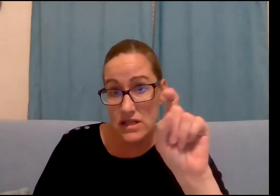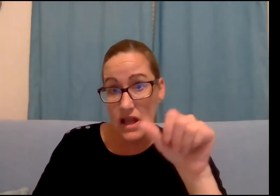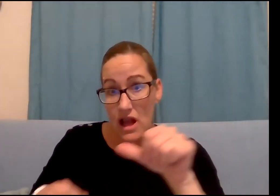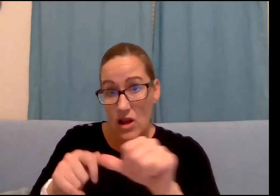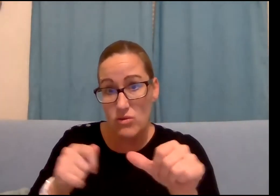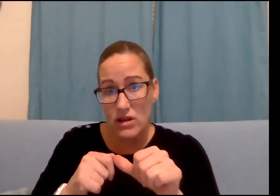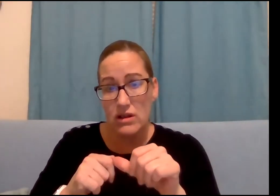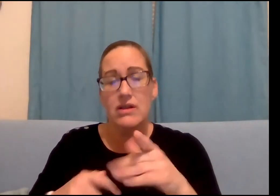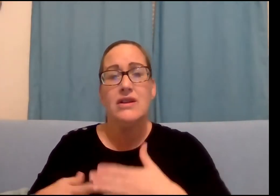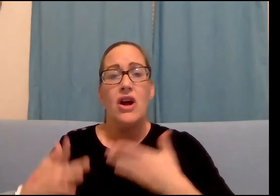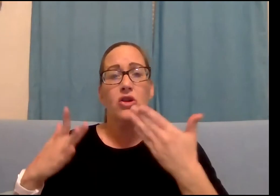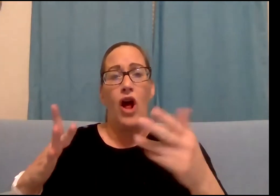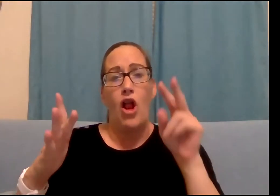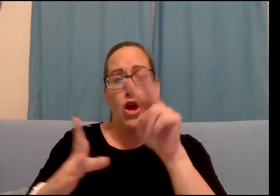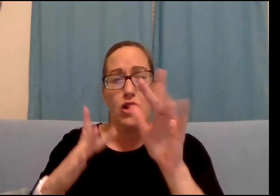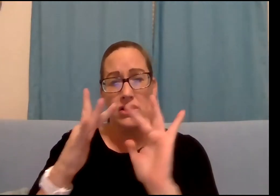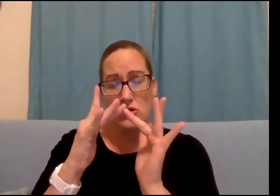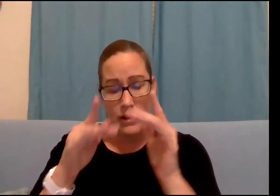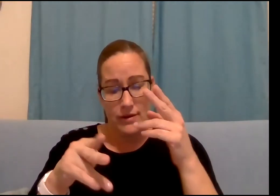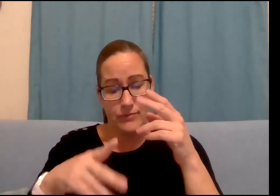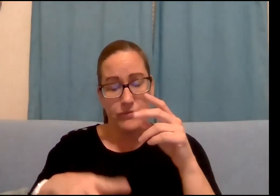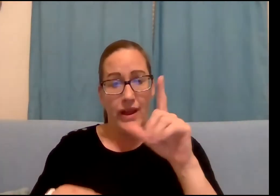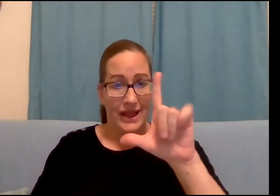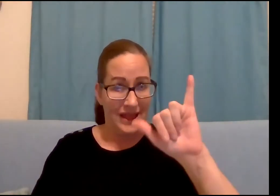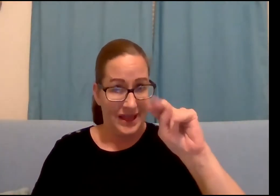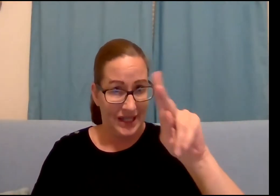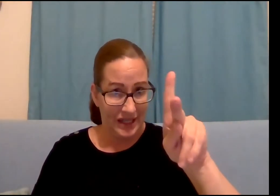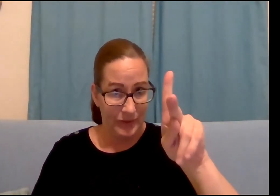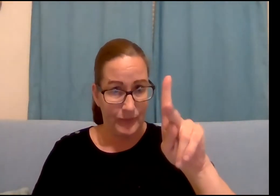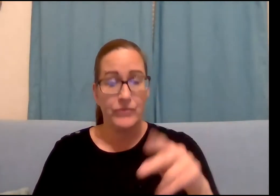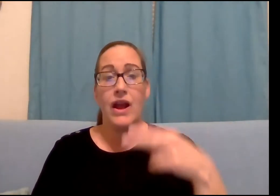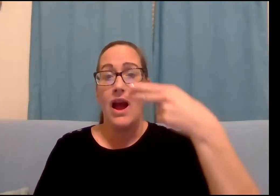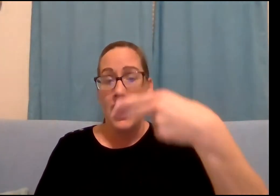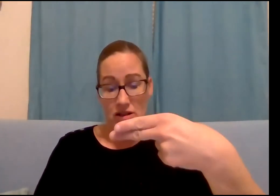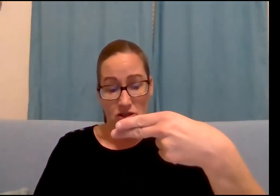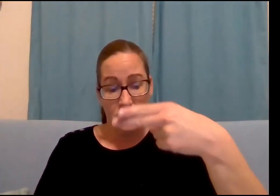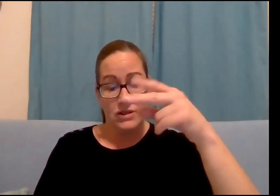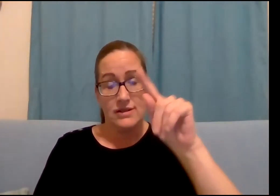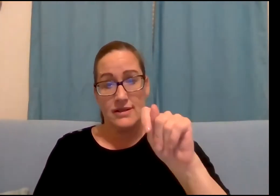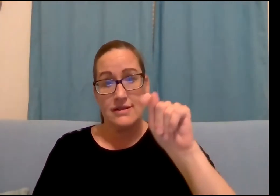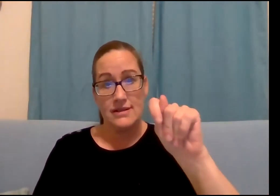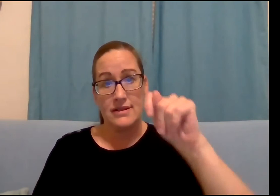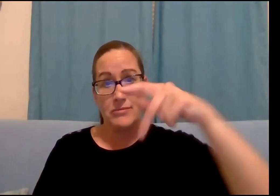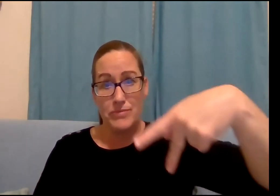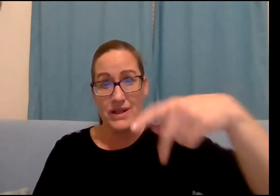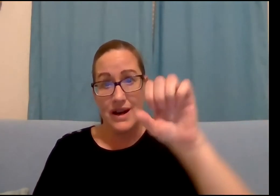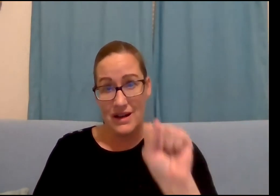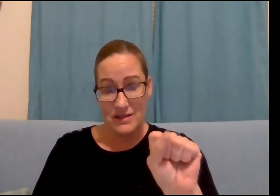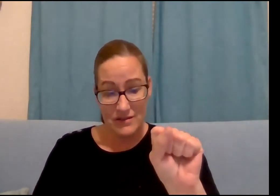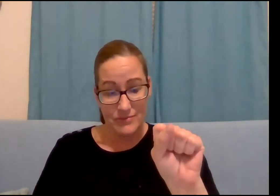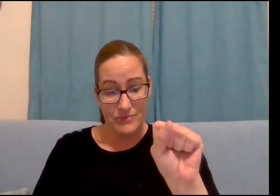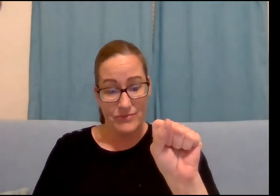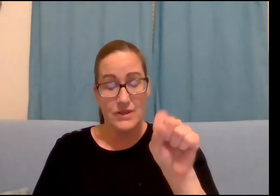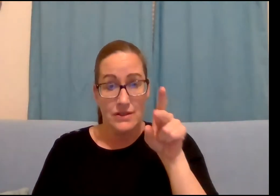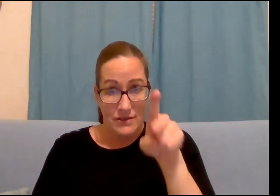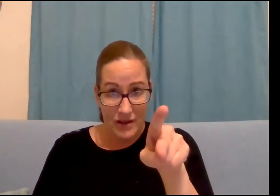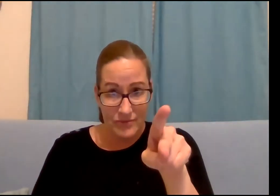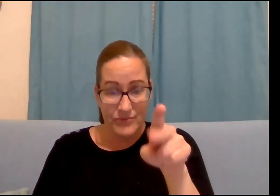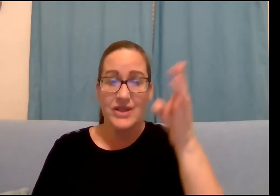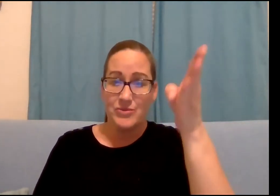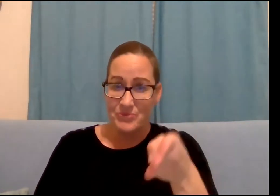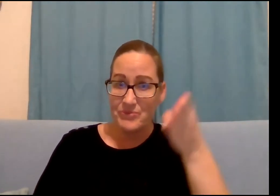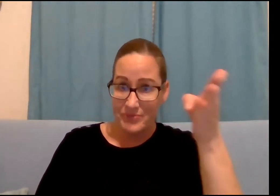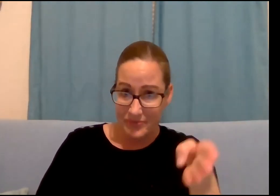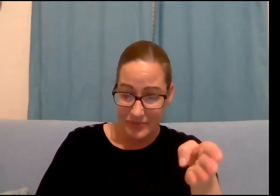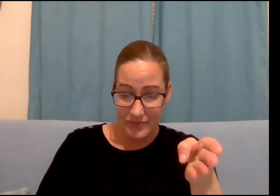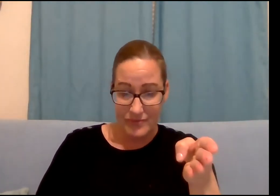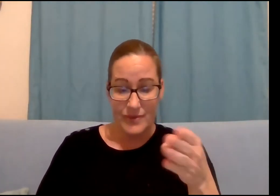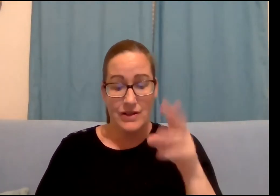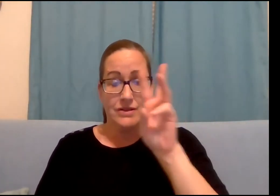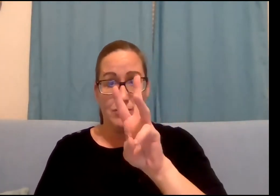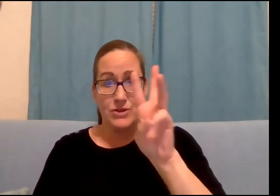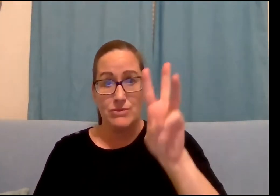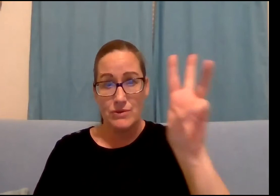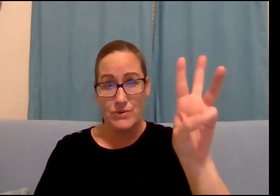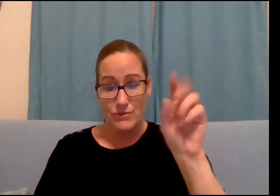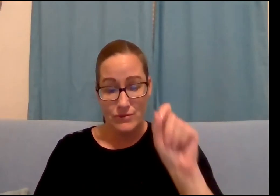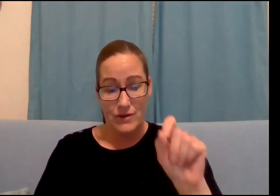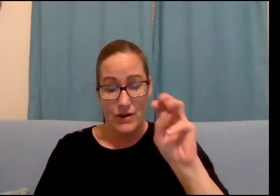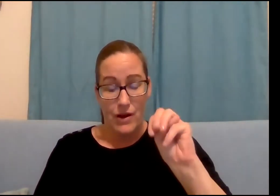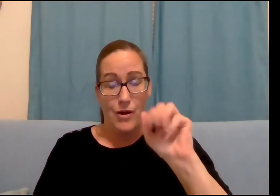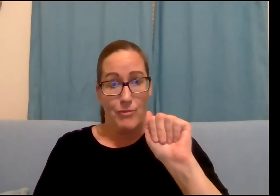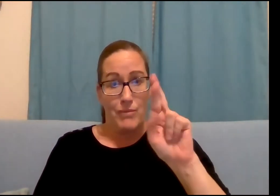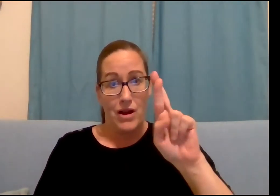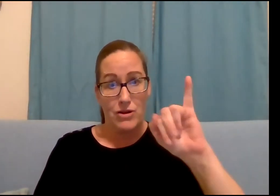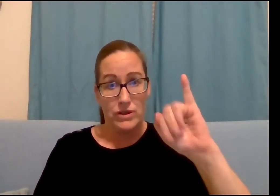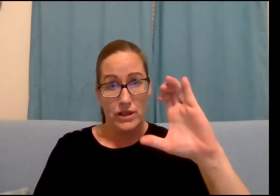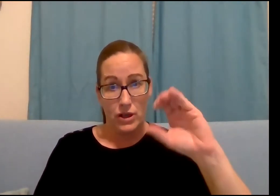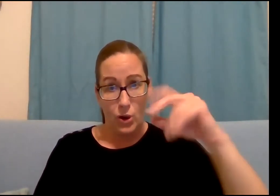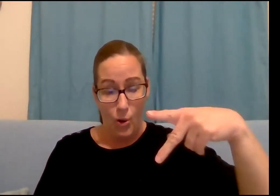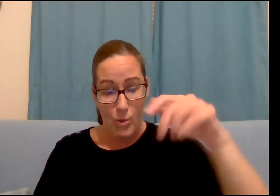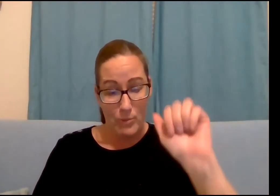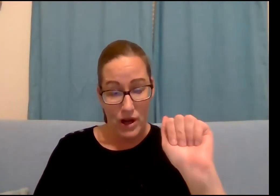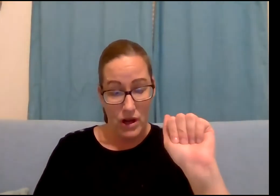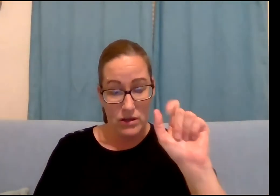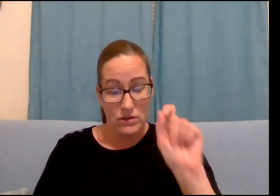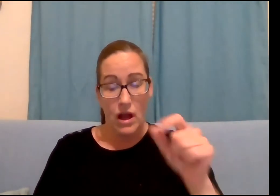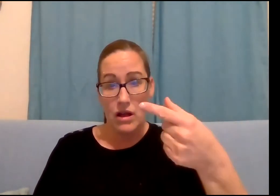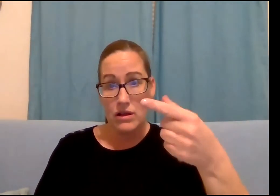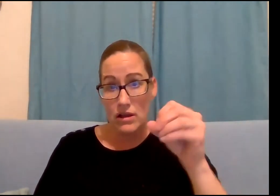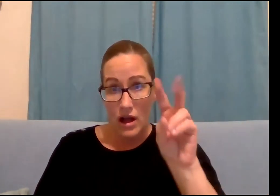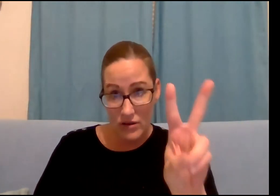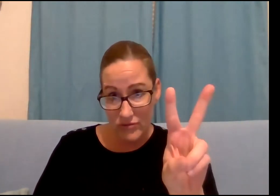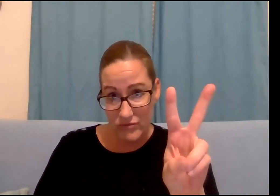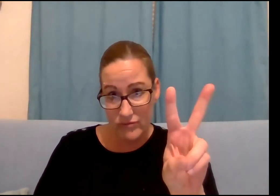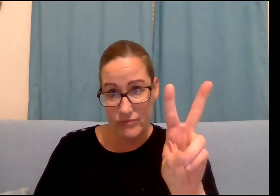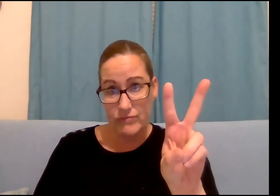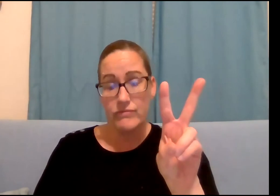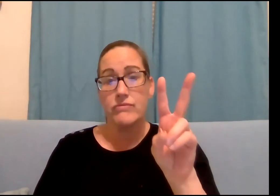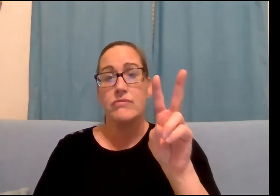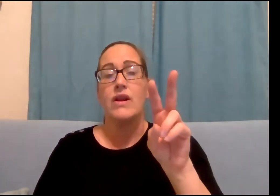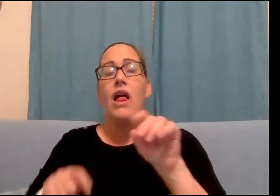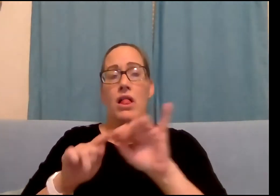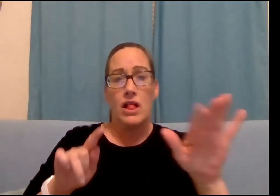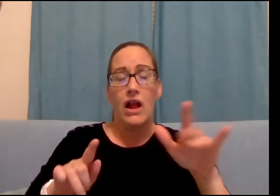Phoenix area and northern AZ, look at the website: : https://www.maricopa.gov/5659/COVID-19-Vaccine-Locations.